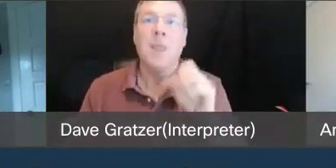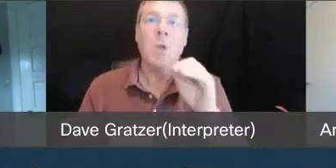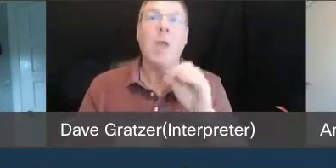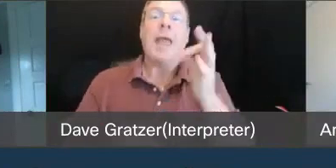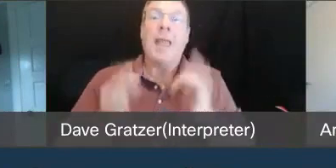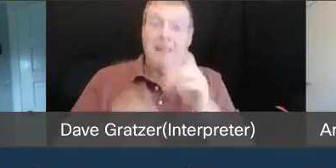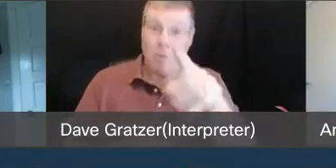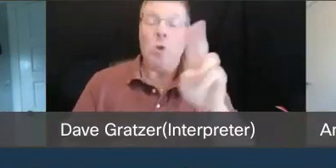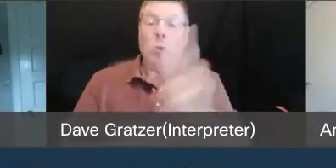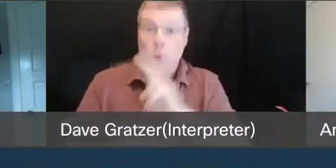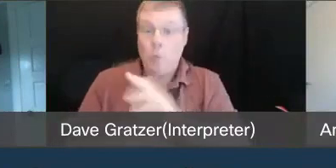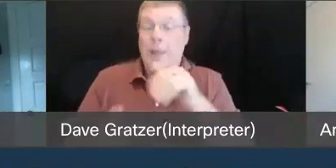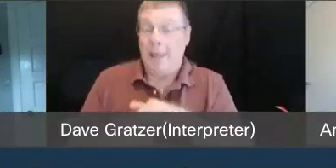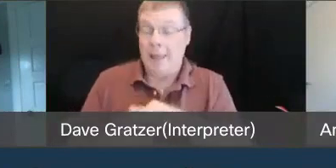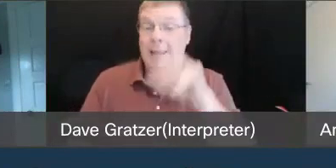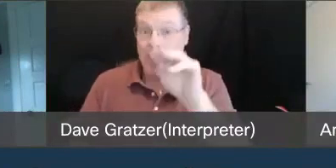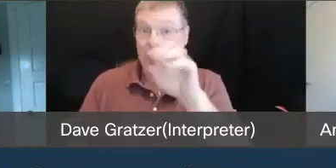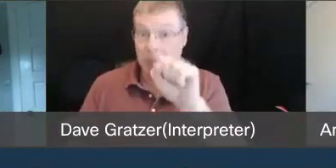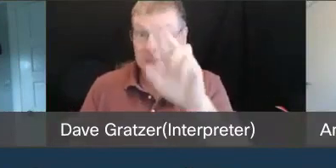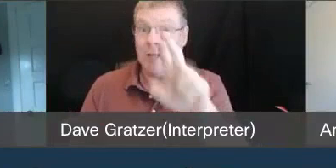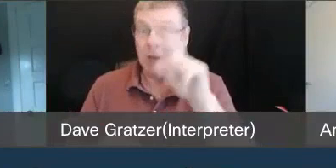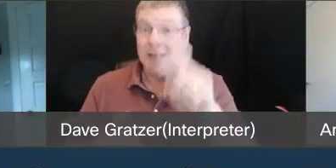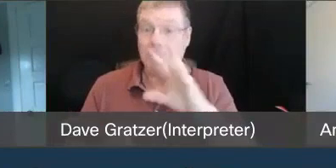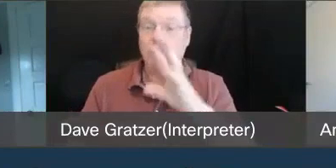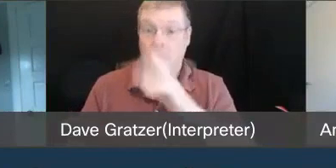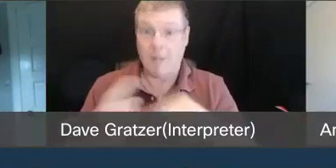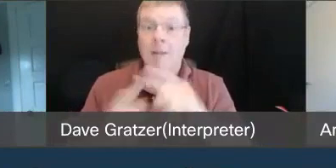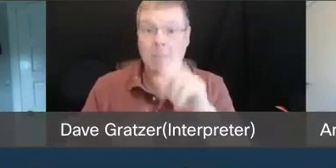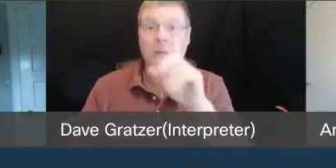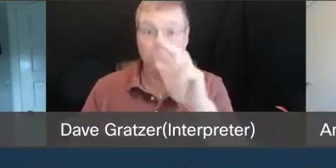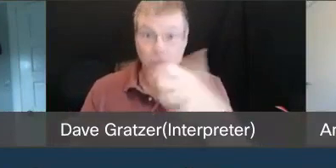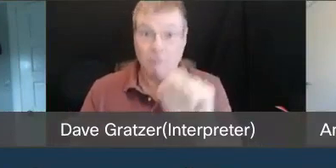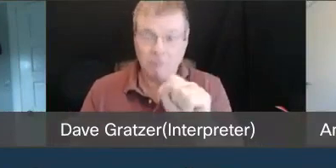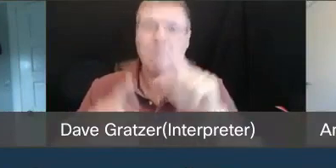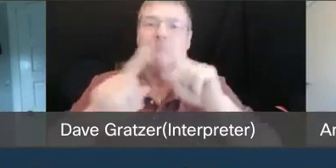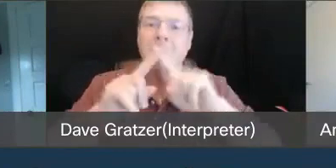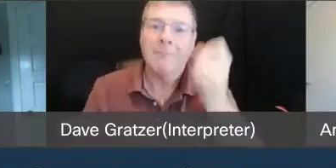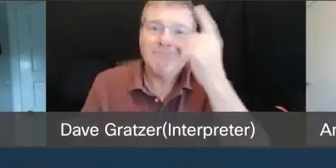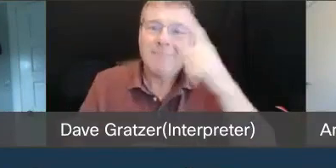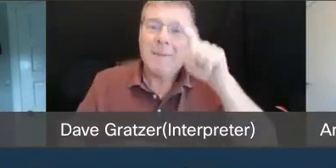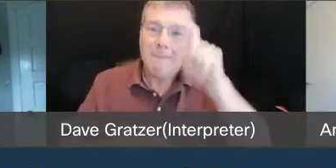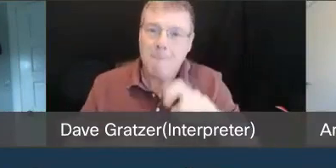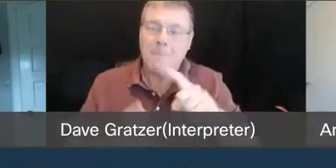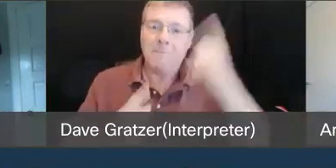in the Medical Summary Report. But this is an opportunity for us to lessen